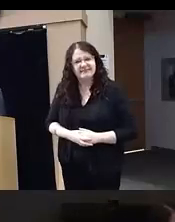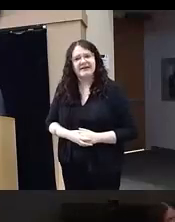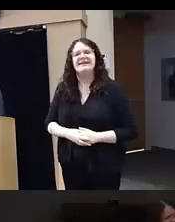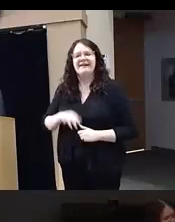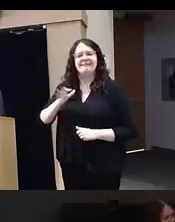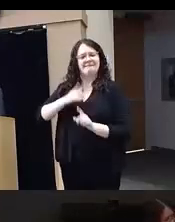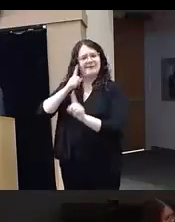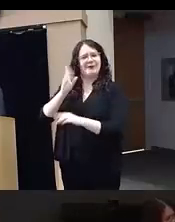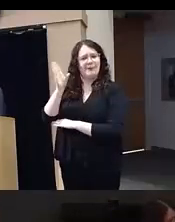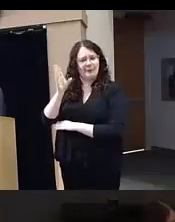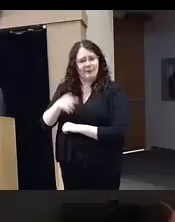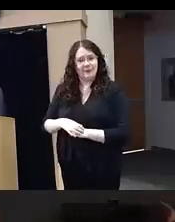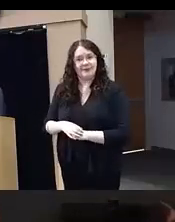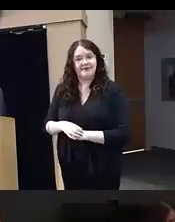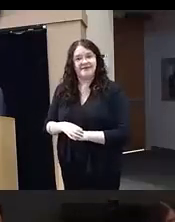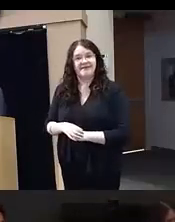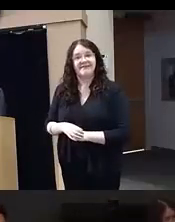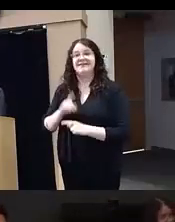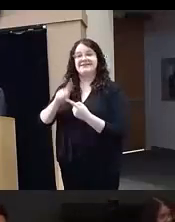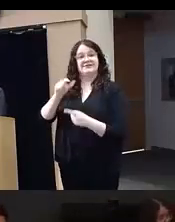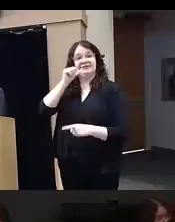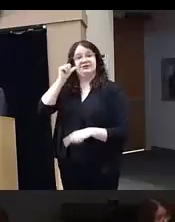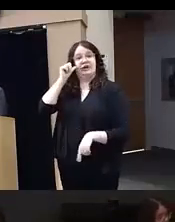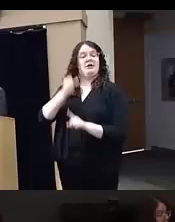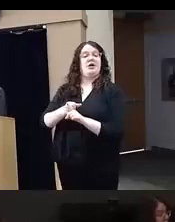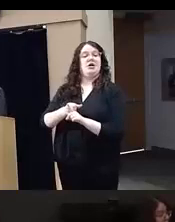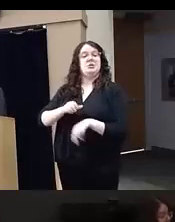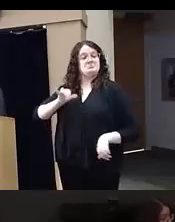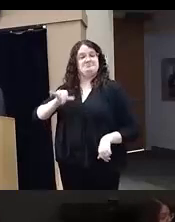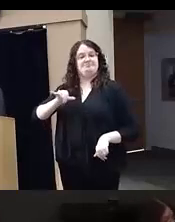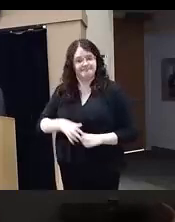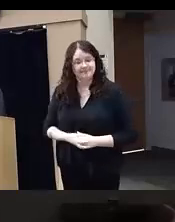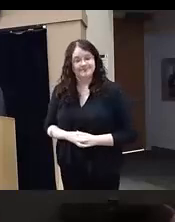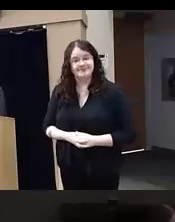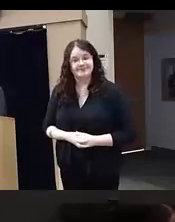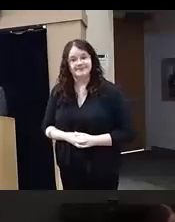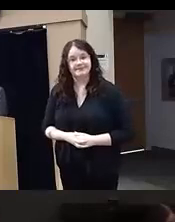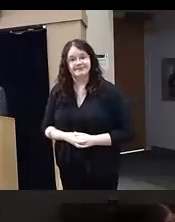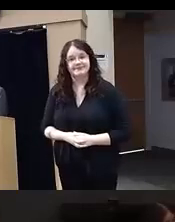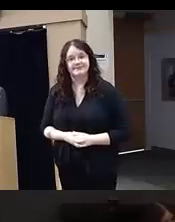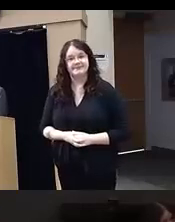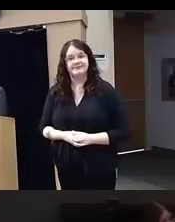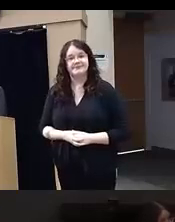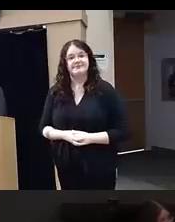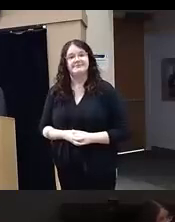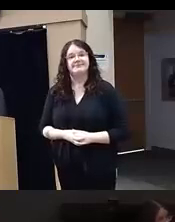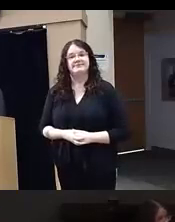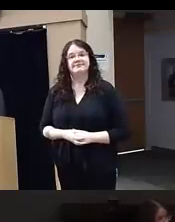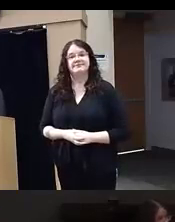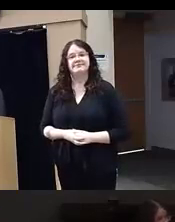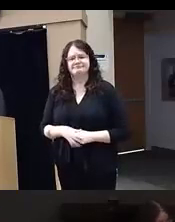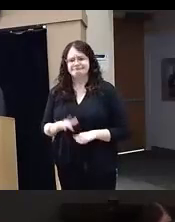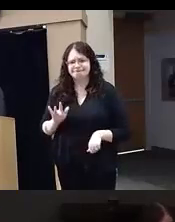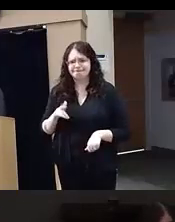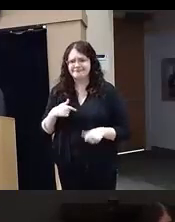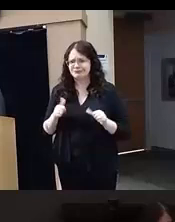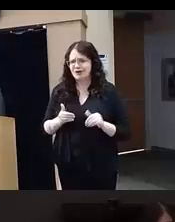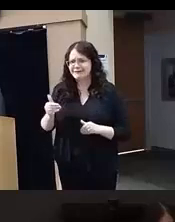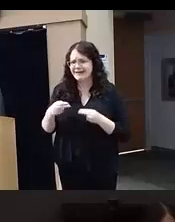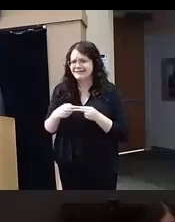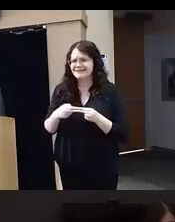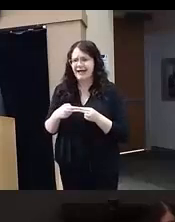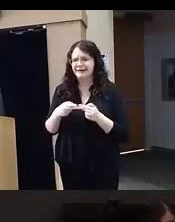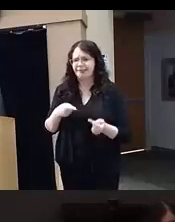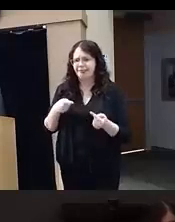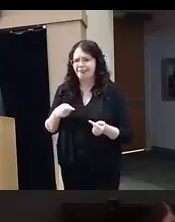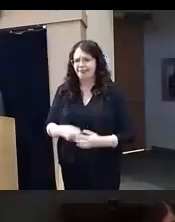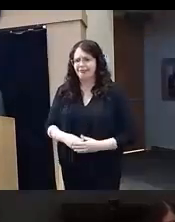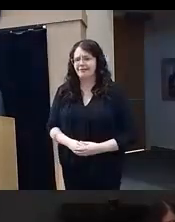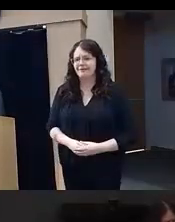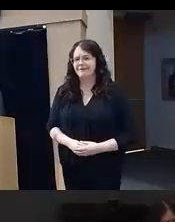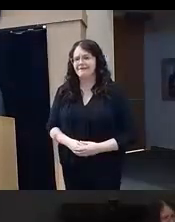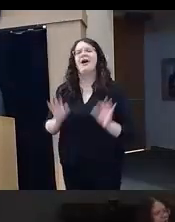you know a fire that happened yesterday right I mean um trying to advance this okay good